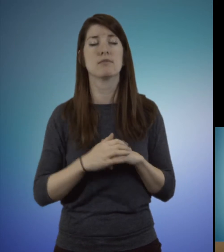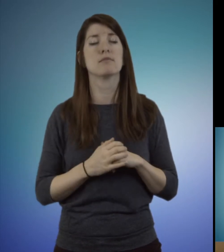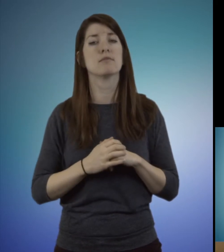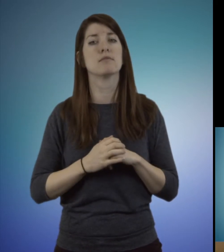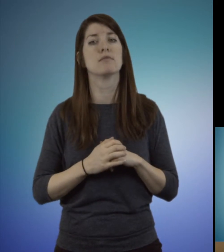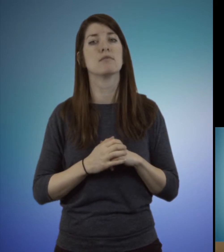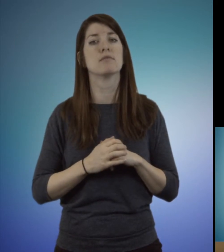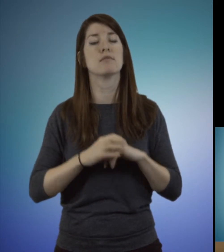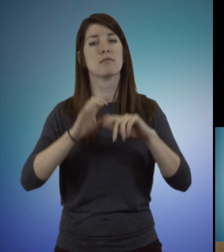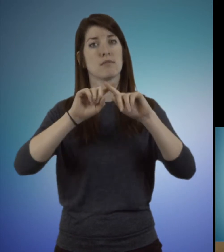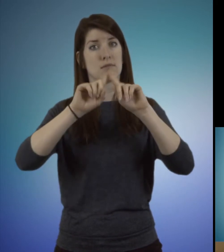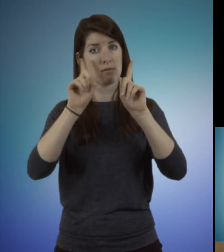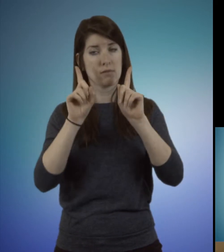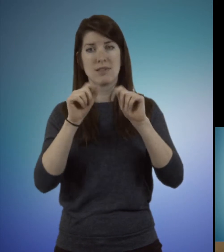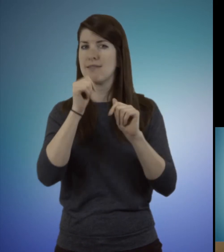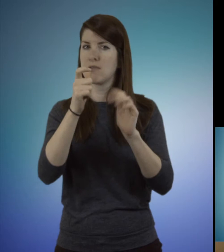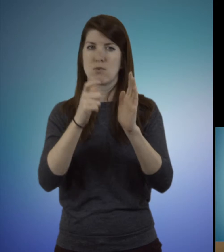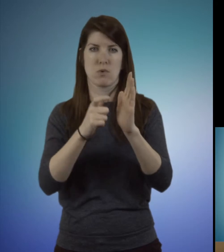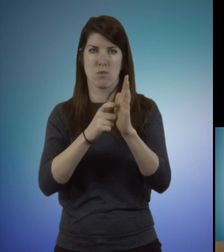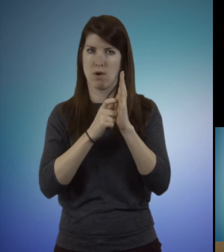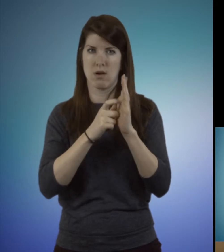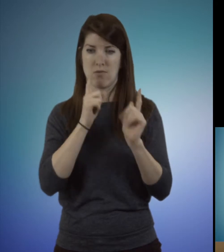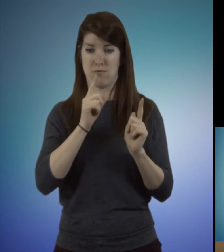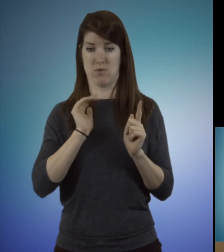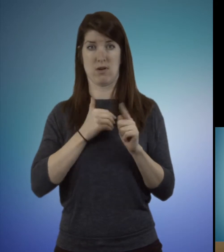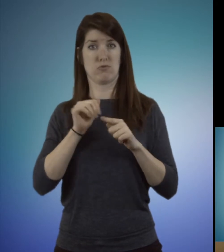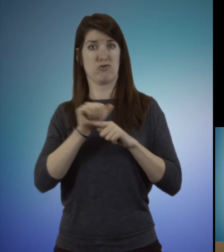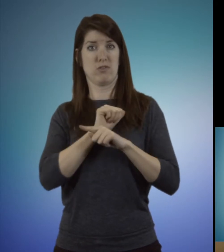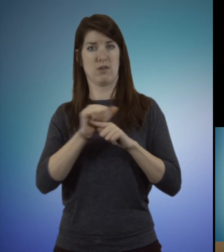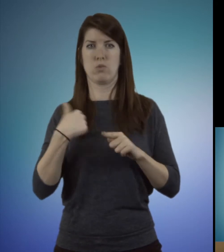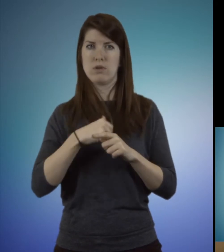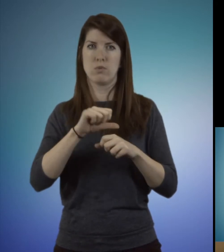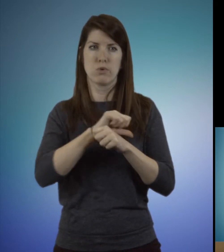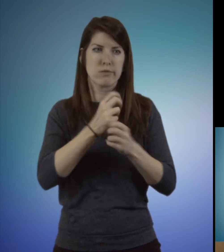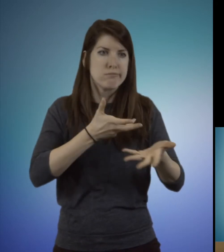it is not required in our training that we work with children who have a hearing loss,